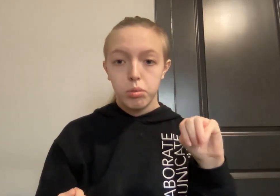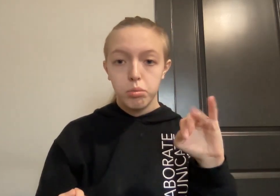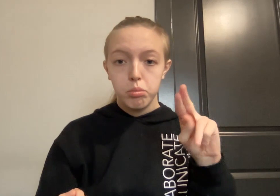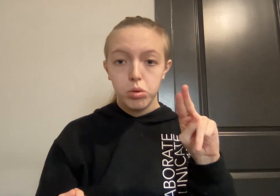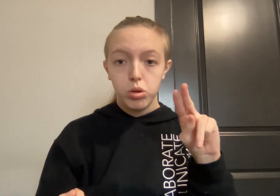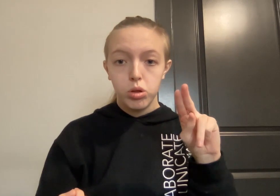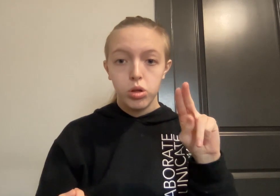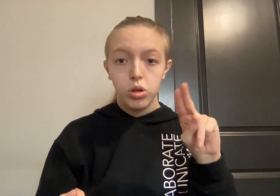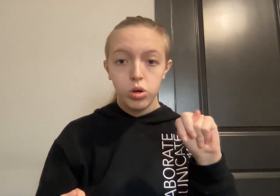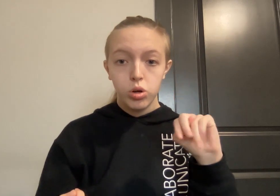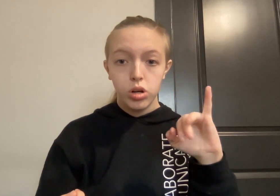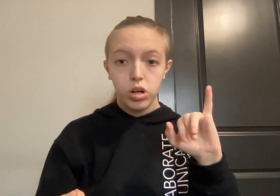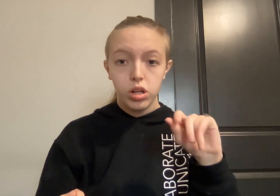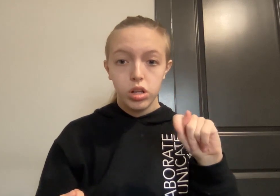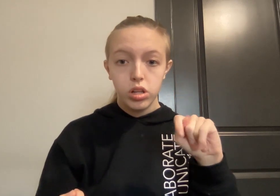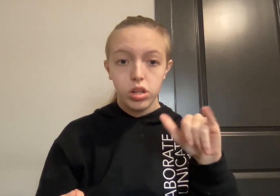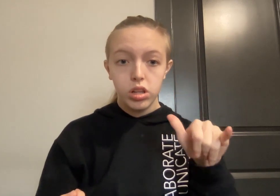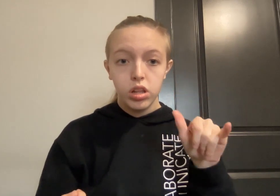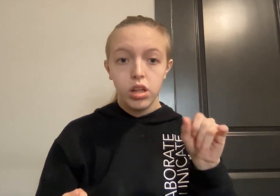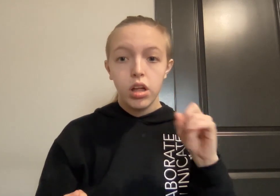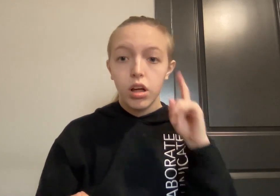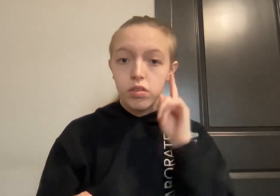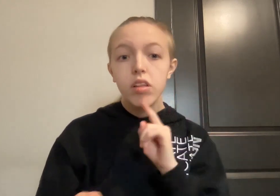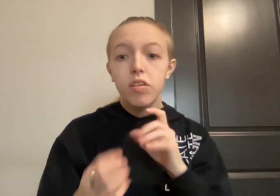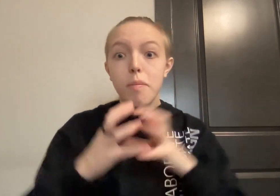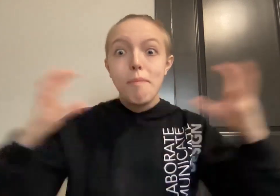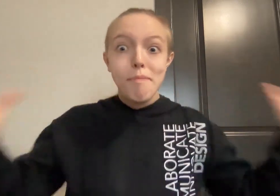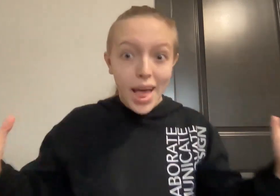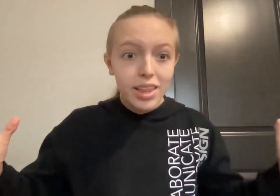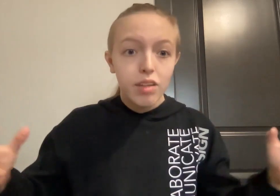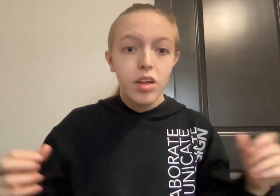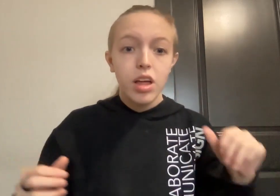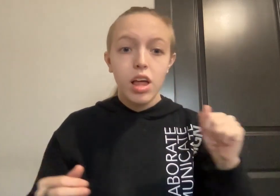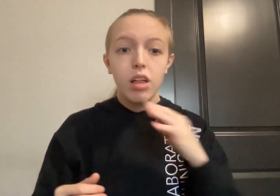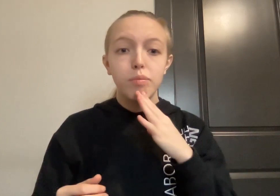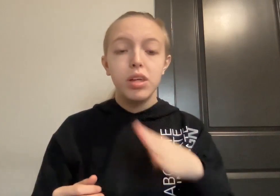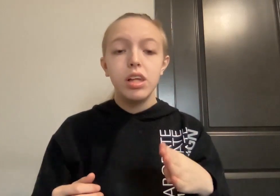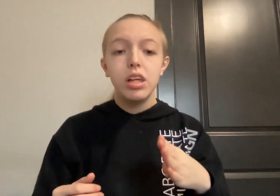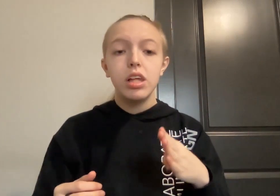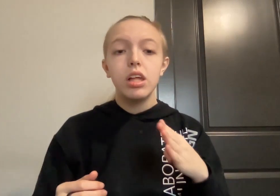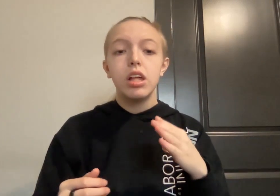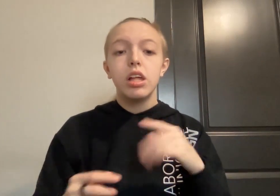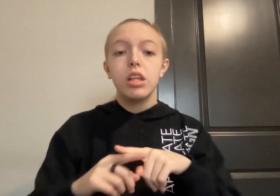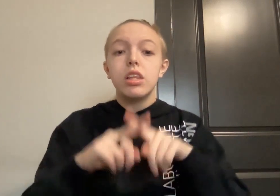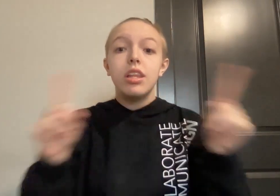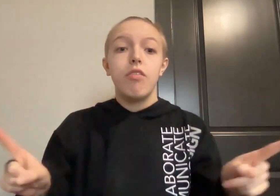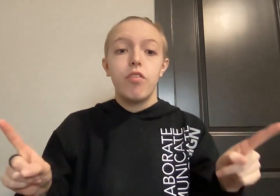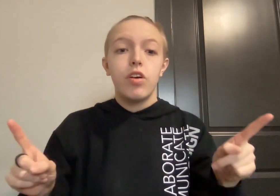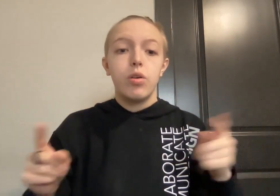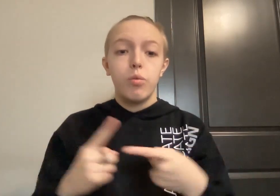community of the deaf is massive and can be different